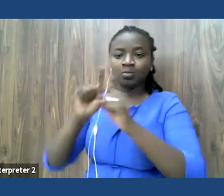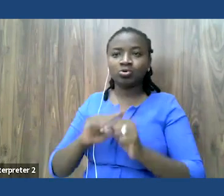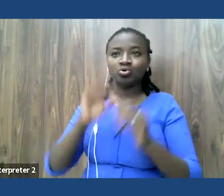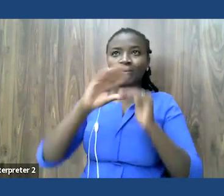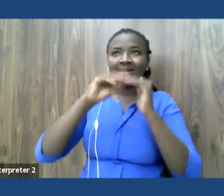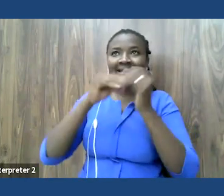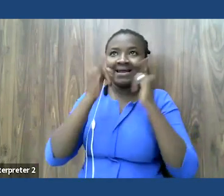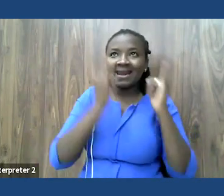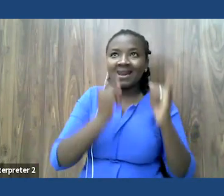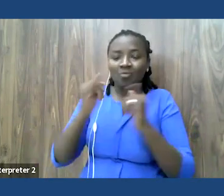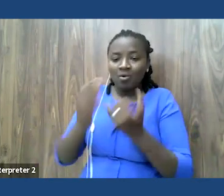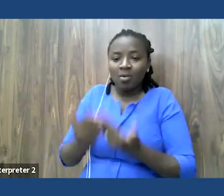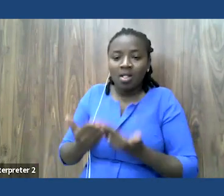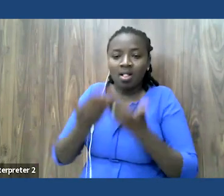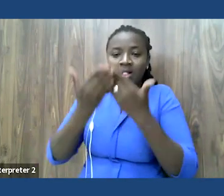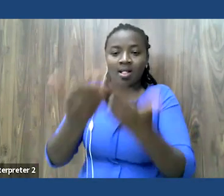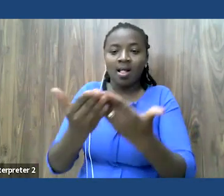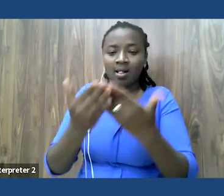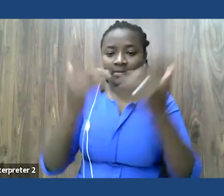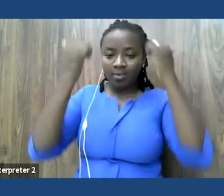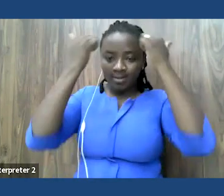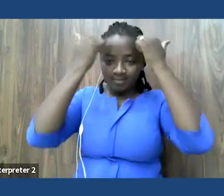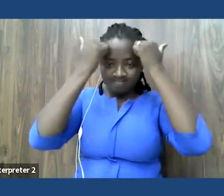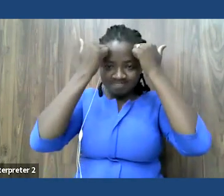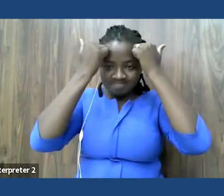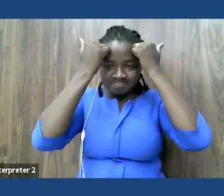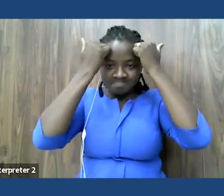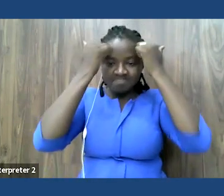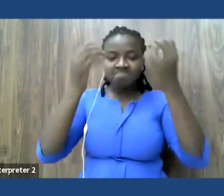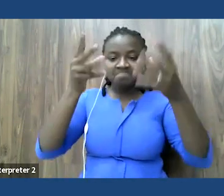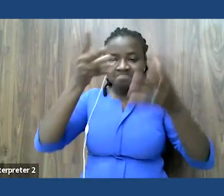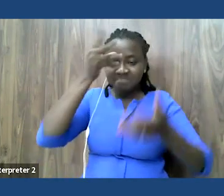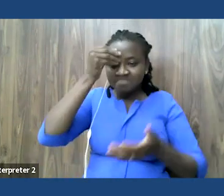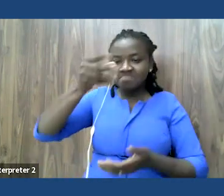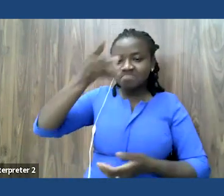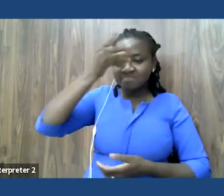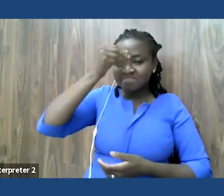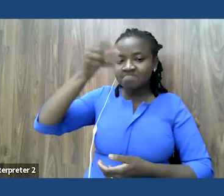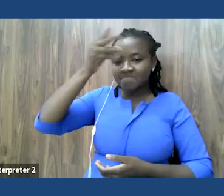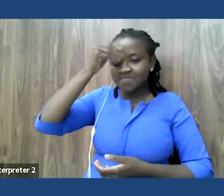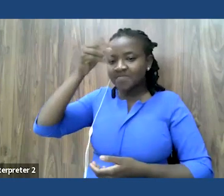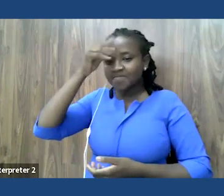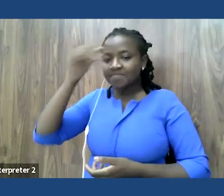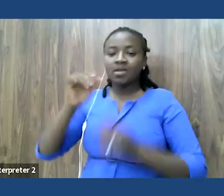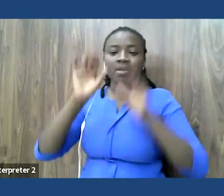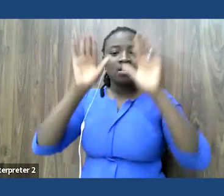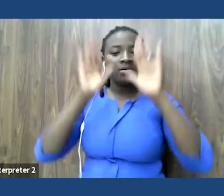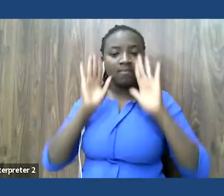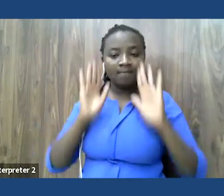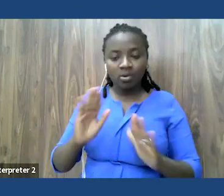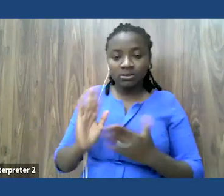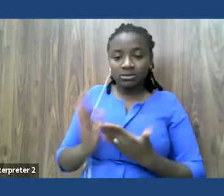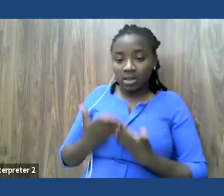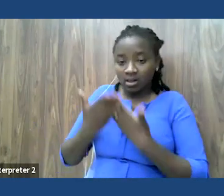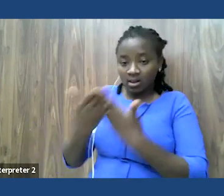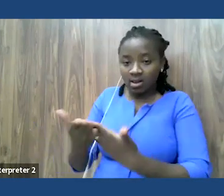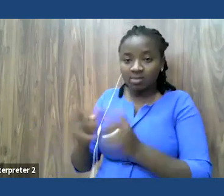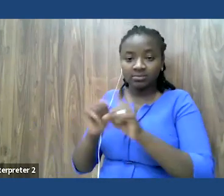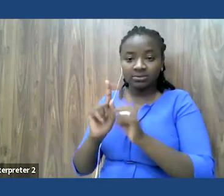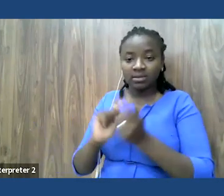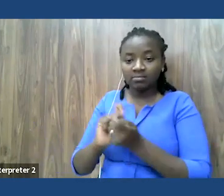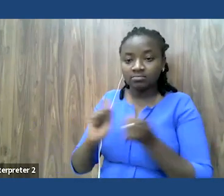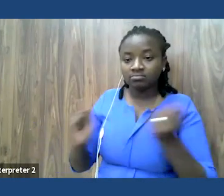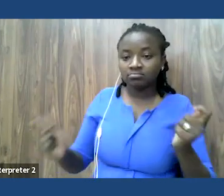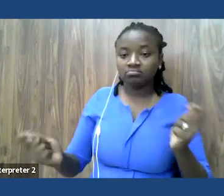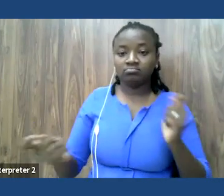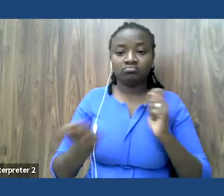Education is a big thing here from upskilling to helping with the transition for different